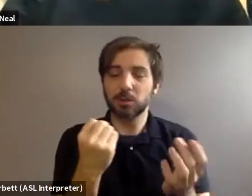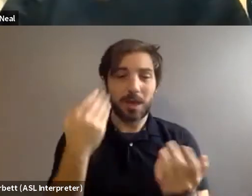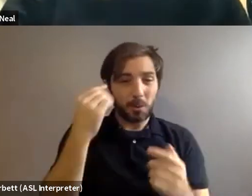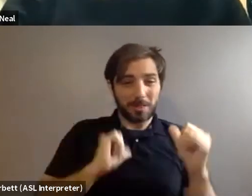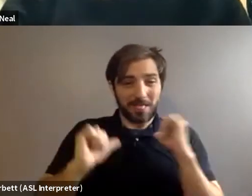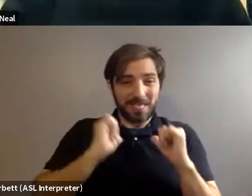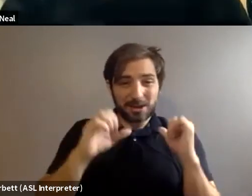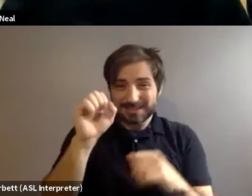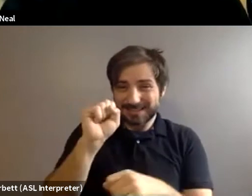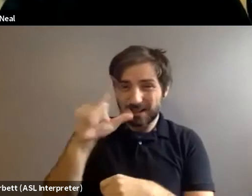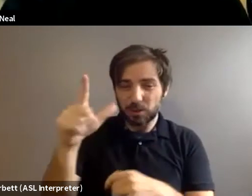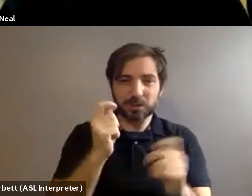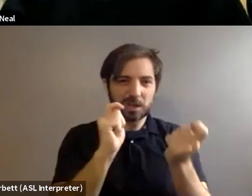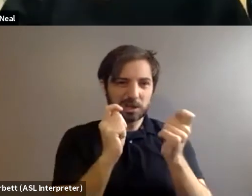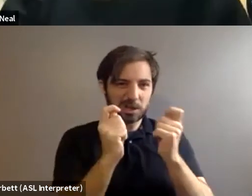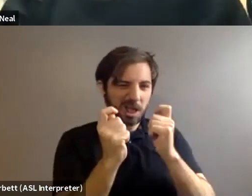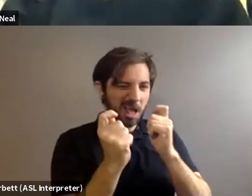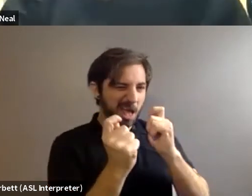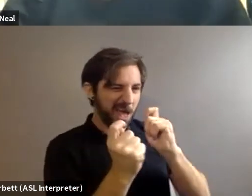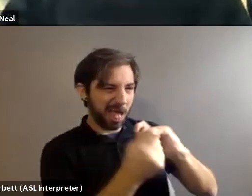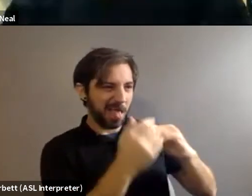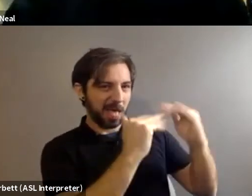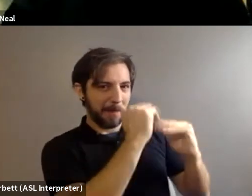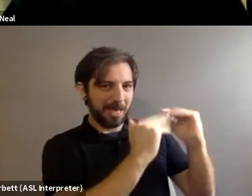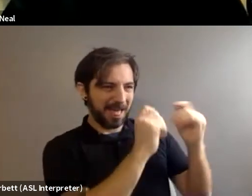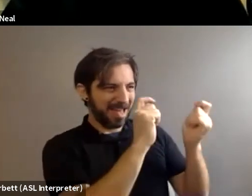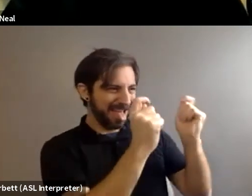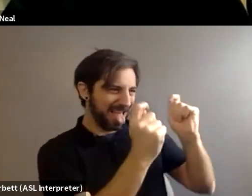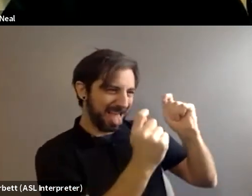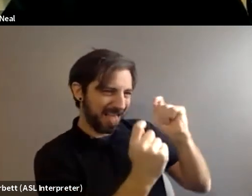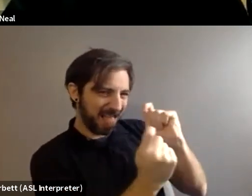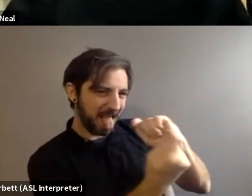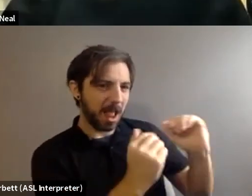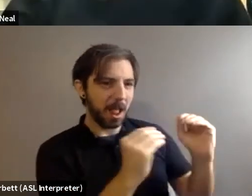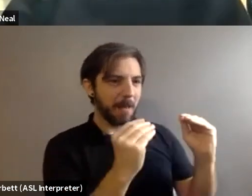of their space in their building to digital studios and i think what you're going to find